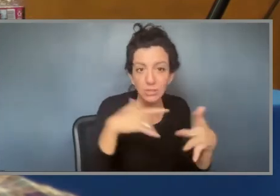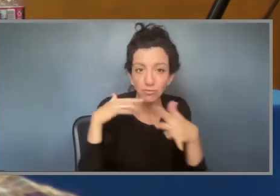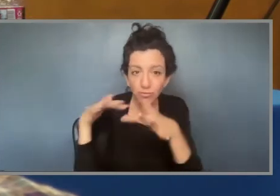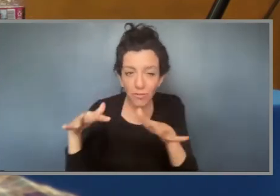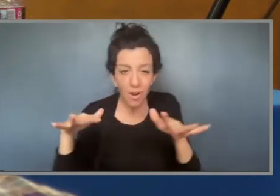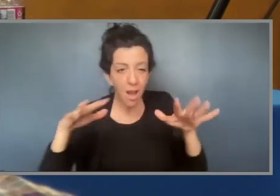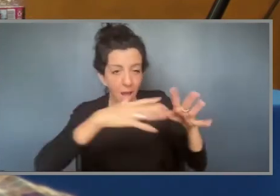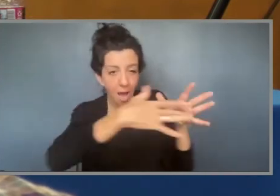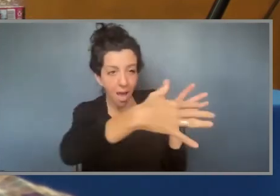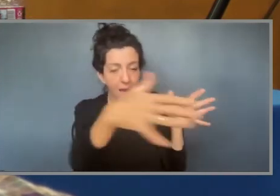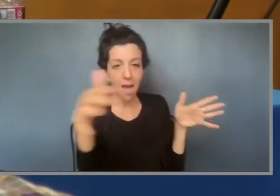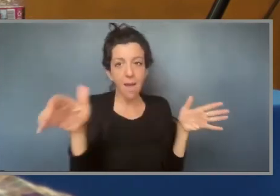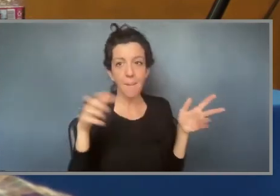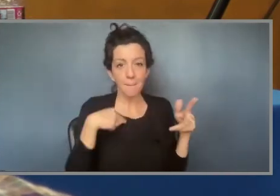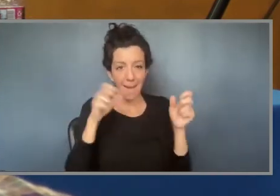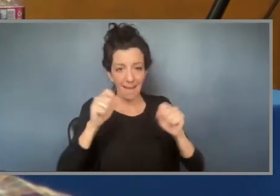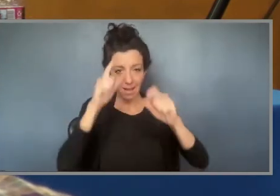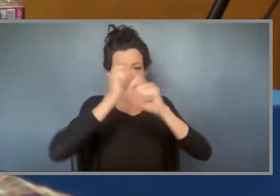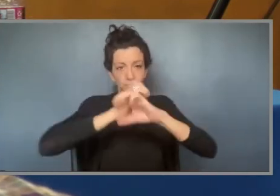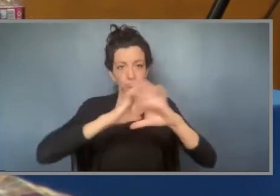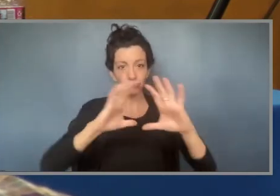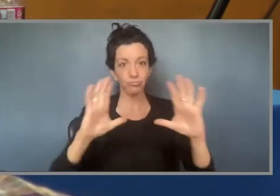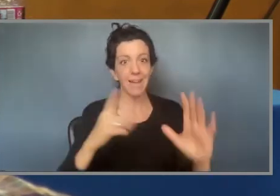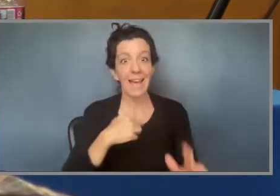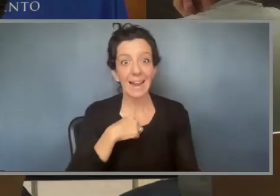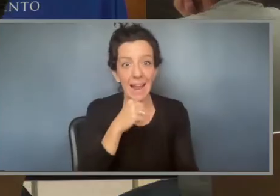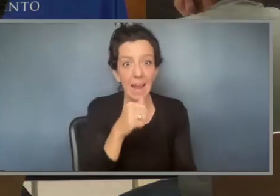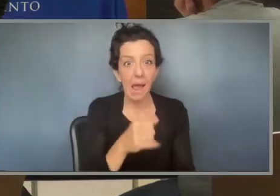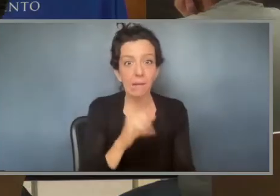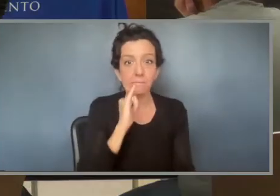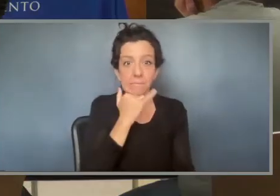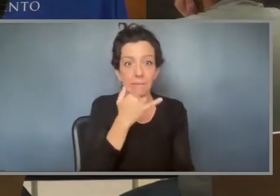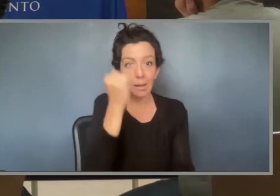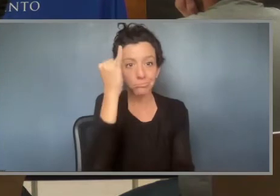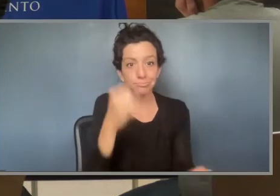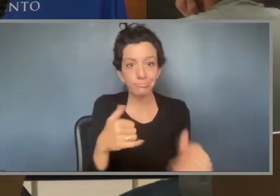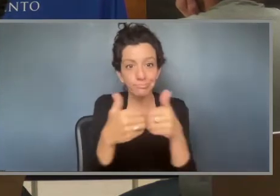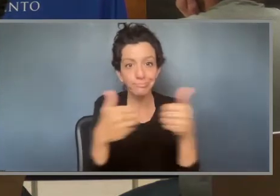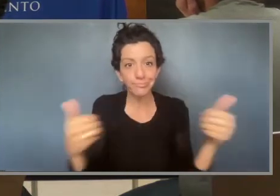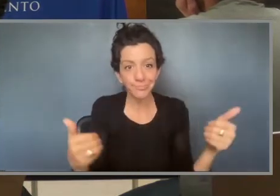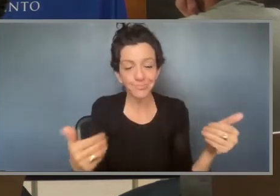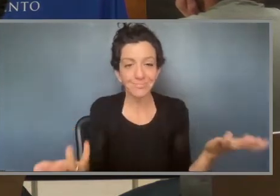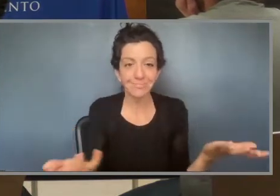Studio: so that I can I can see it and I won't be I can make sure that I don't draw a line down the middle of